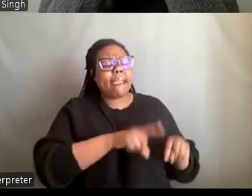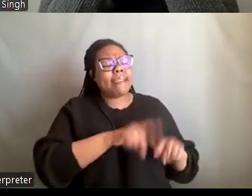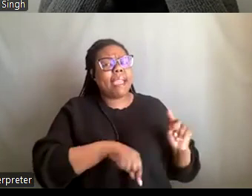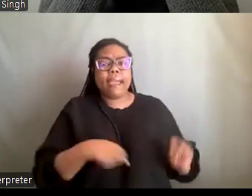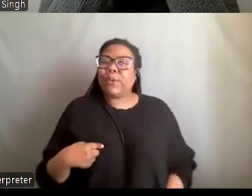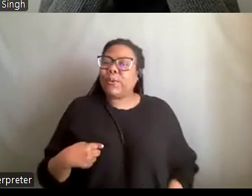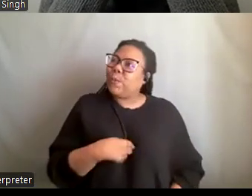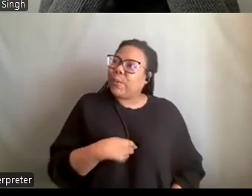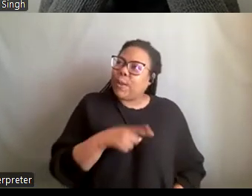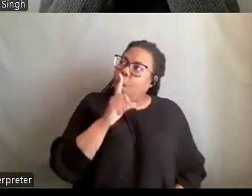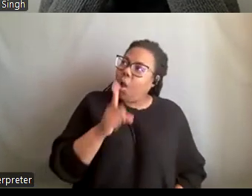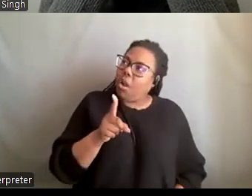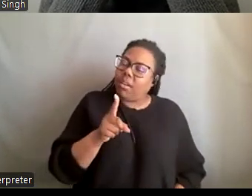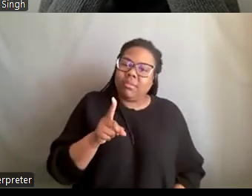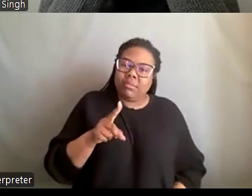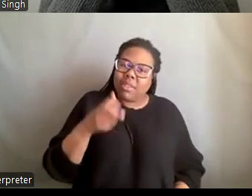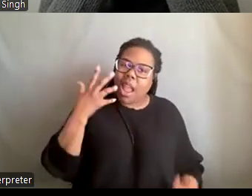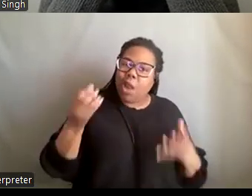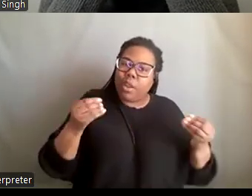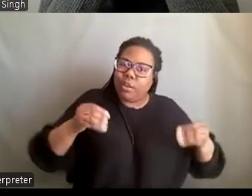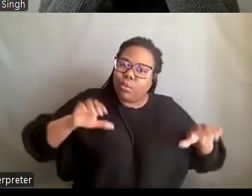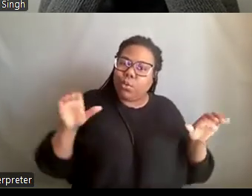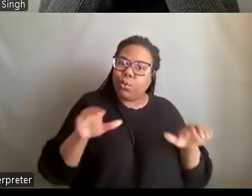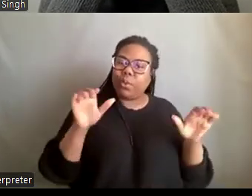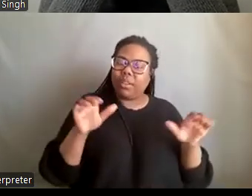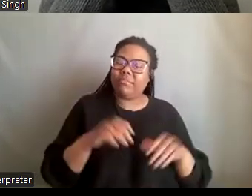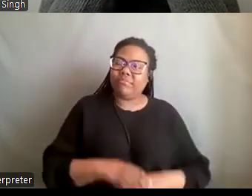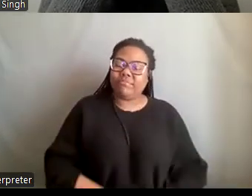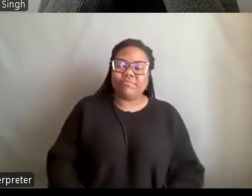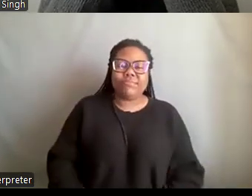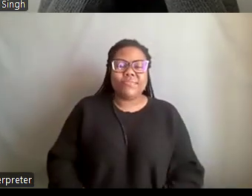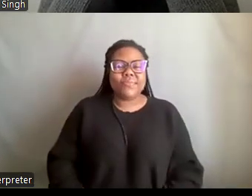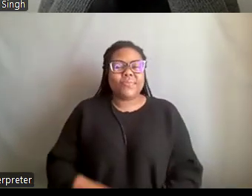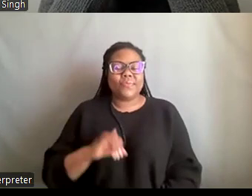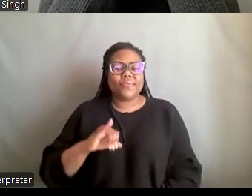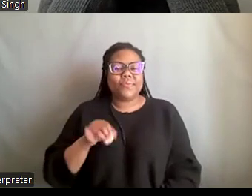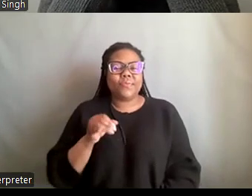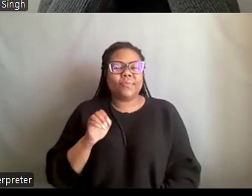couldn't do it, we're out here doing it. We're out here doing